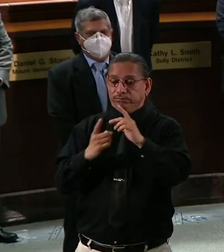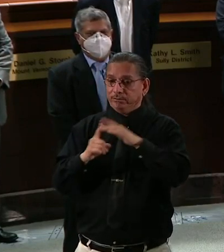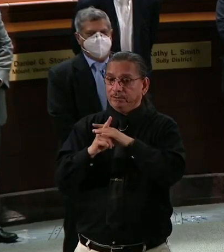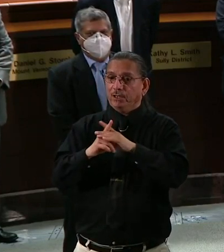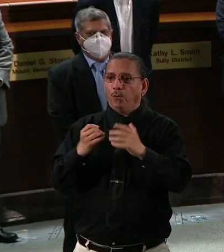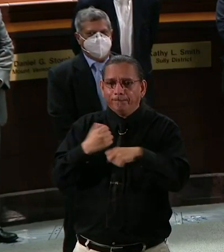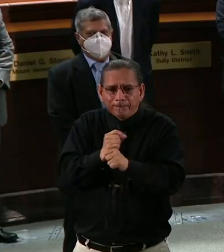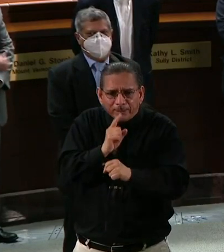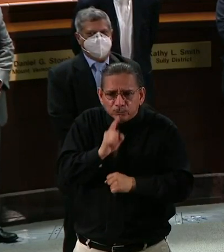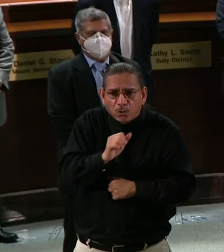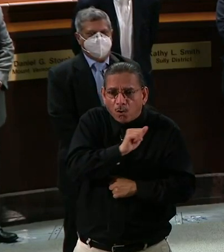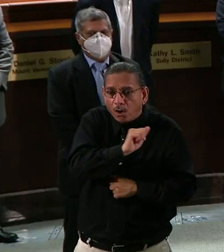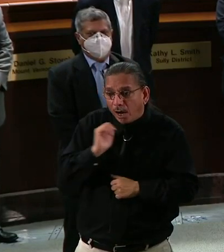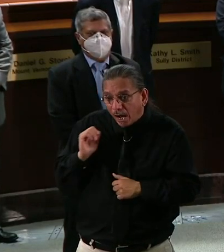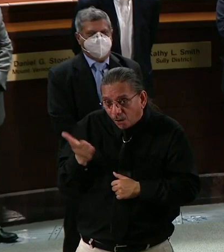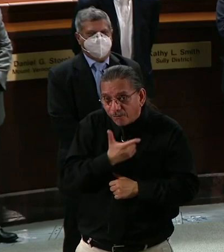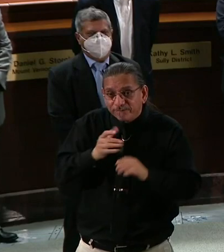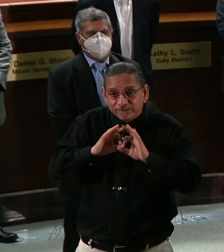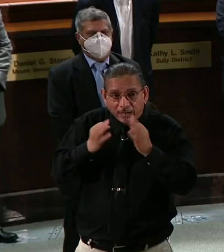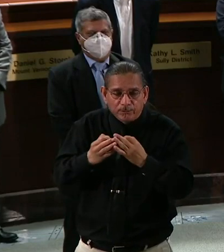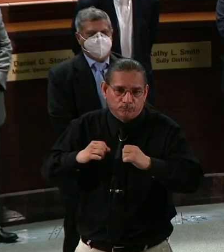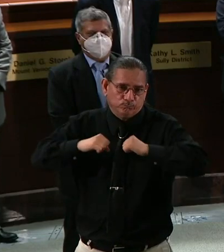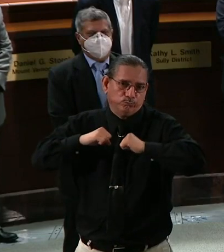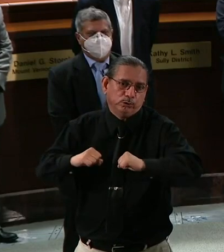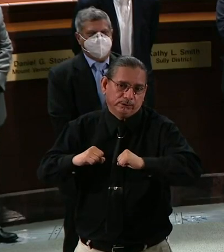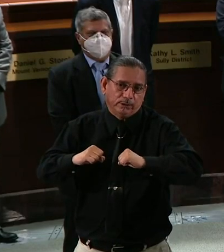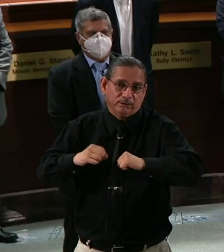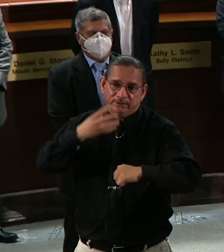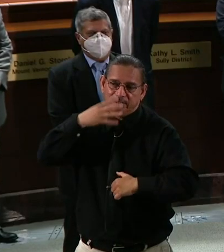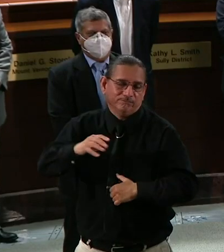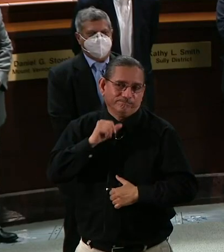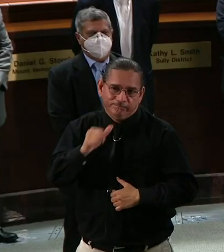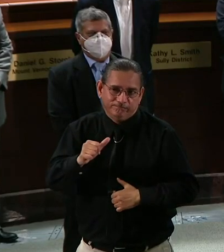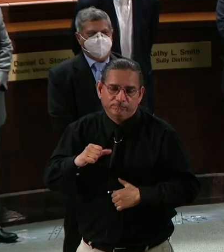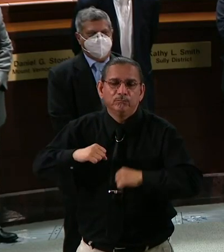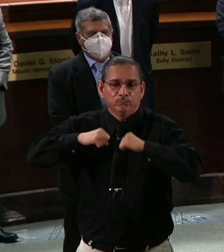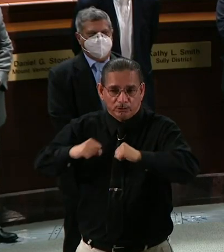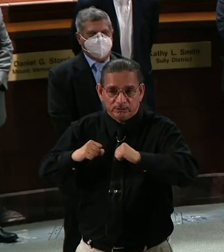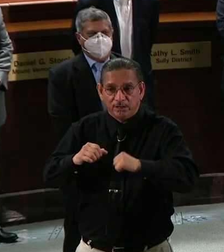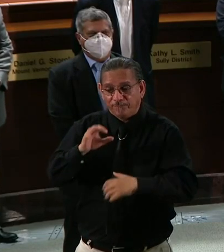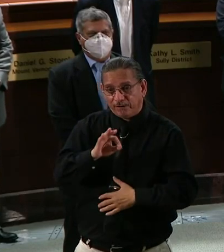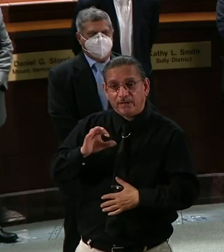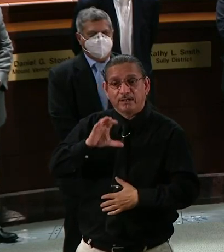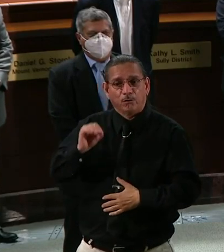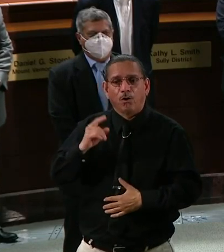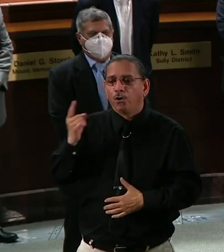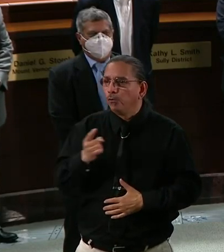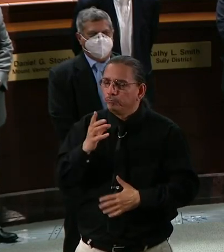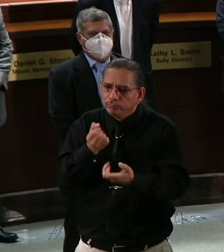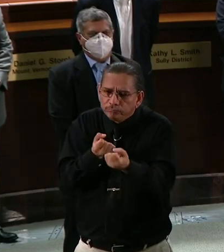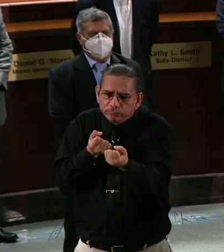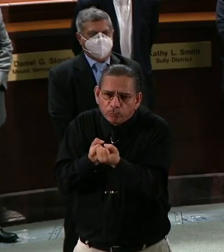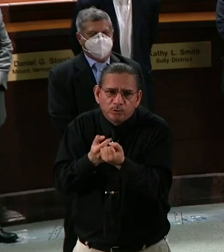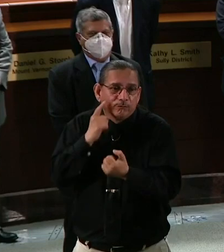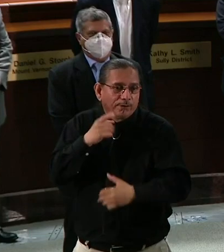BUT I FOOD ALSO SEE I DON'T EAT